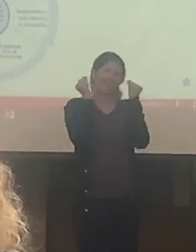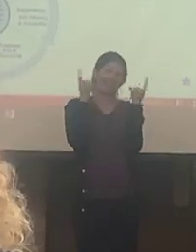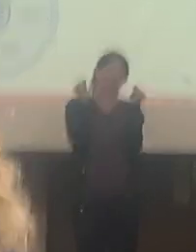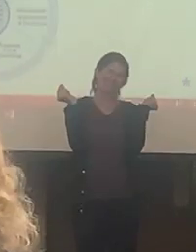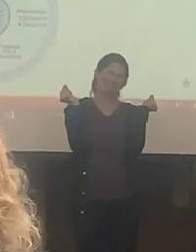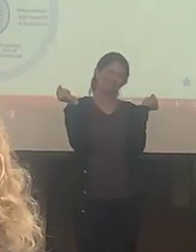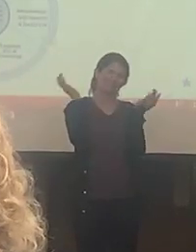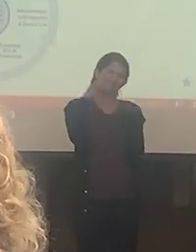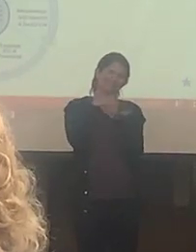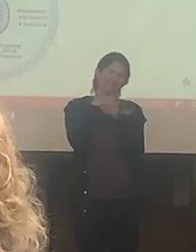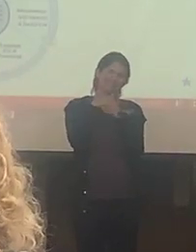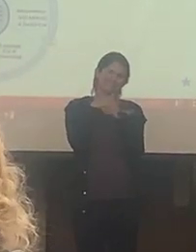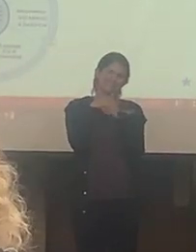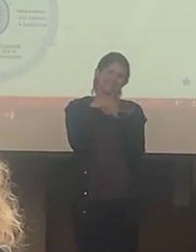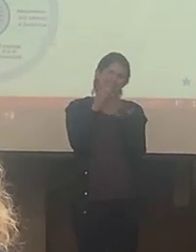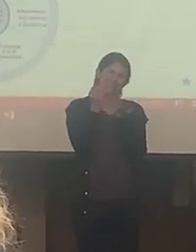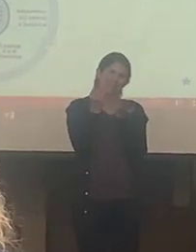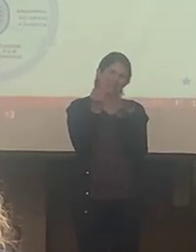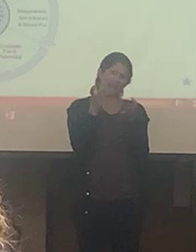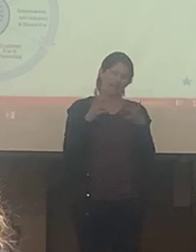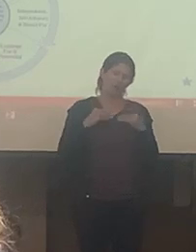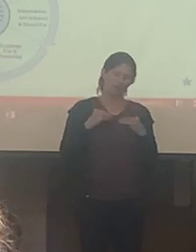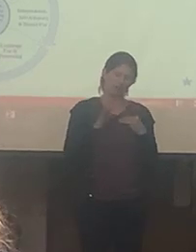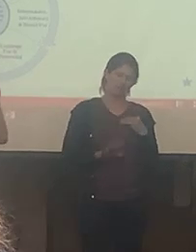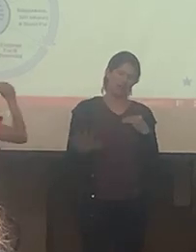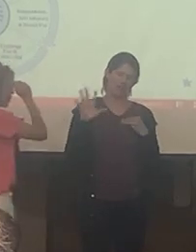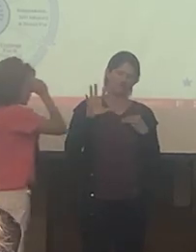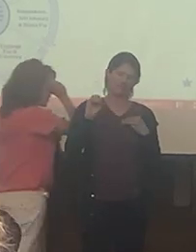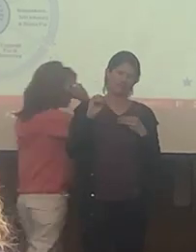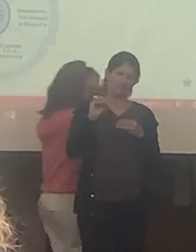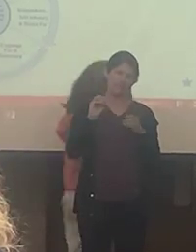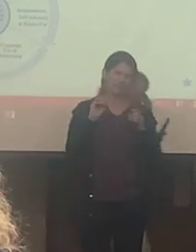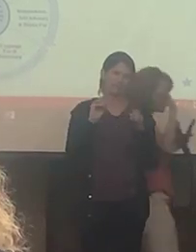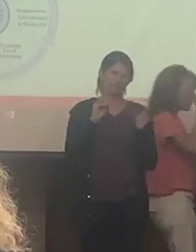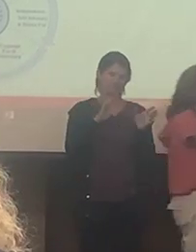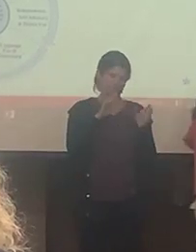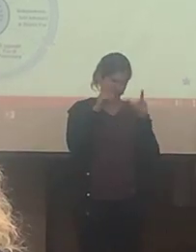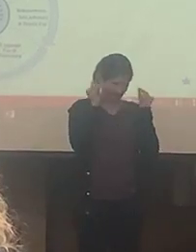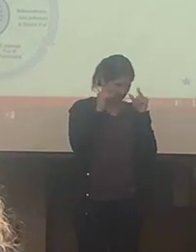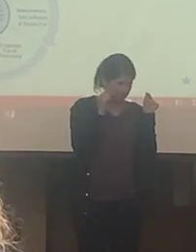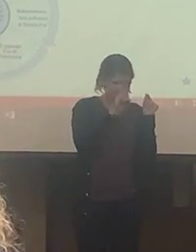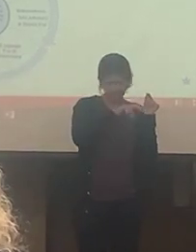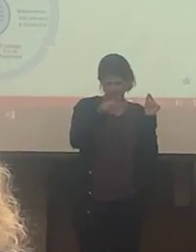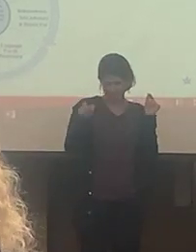just so you know i own about 50 pairs of pieces they are all over my house and all over my office